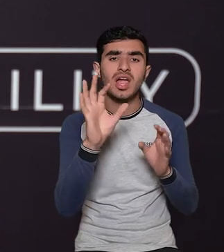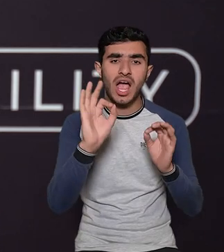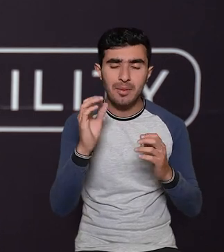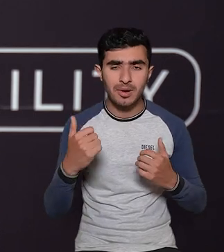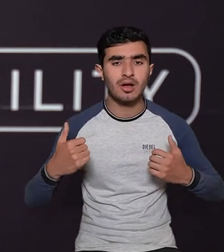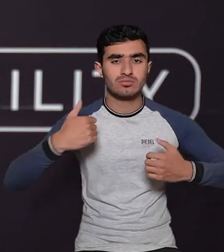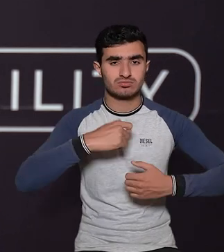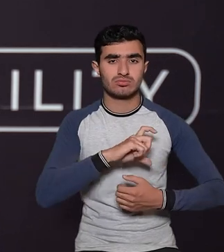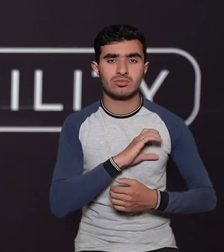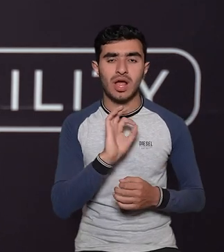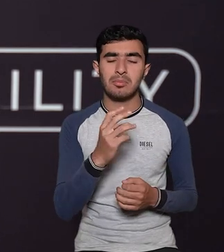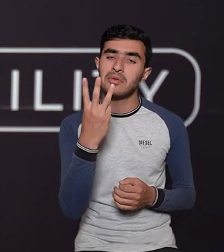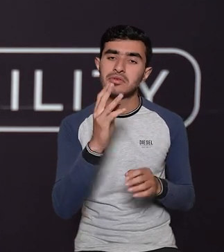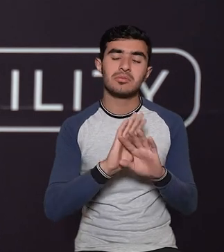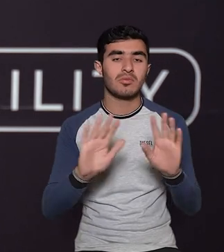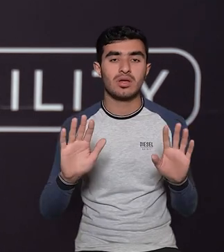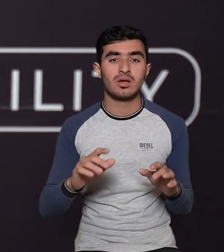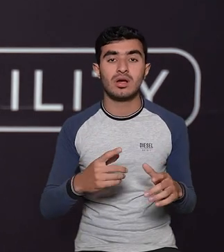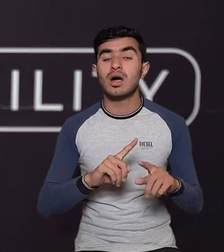blazer in 2021.